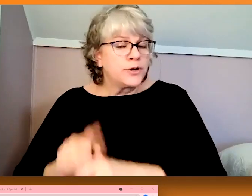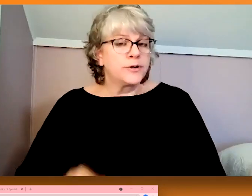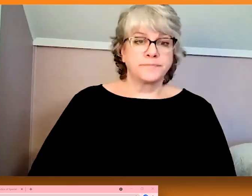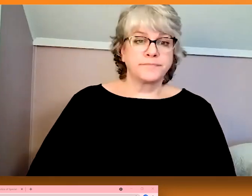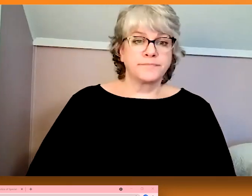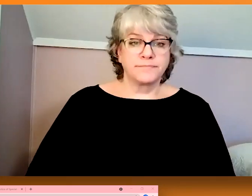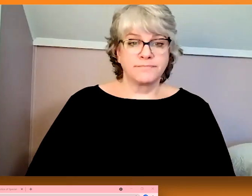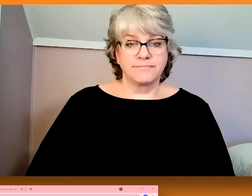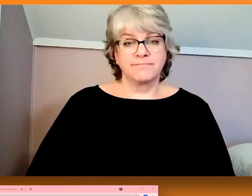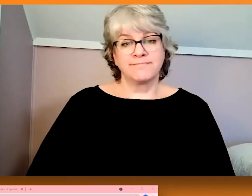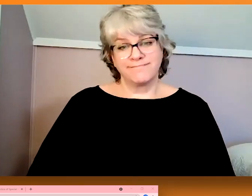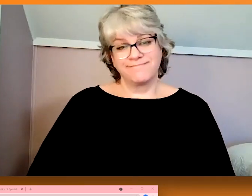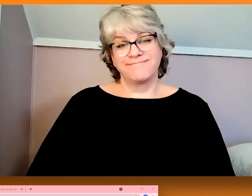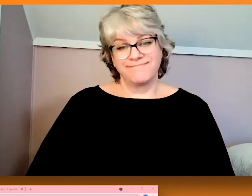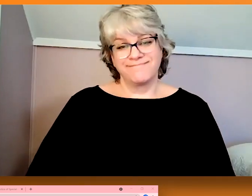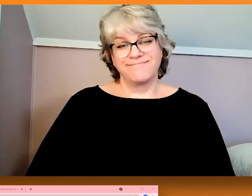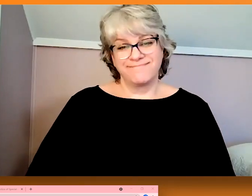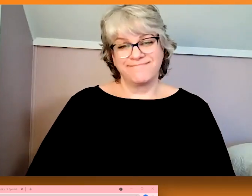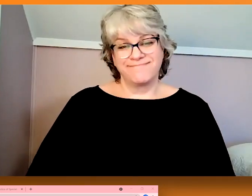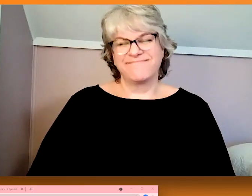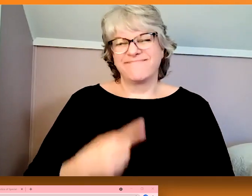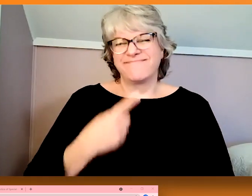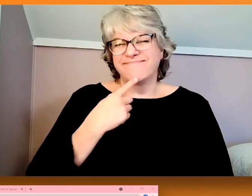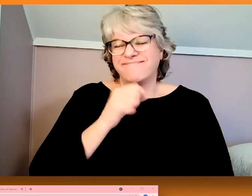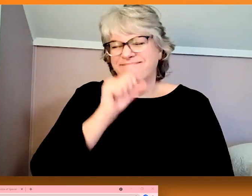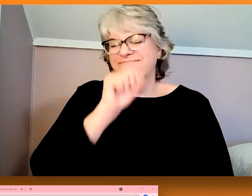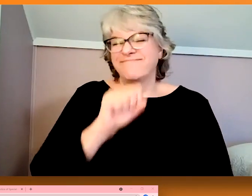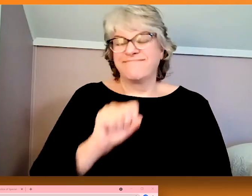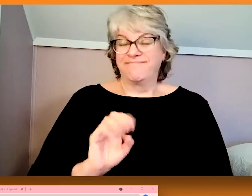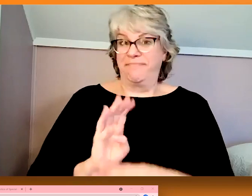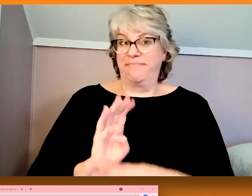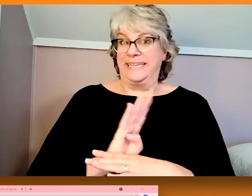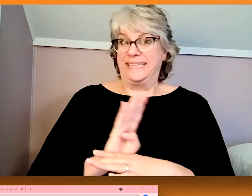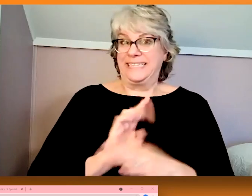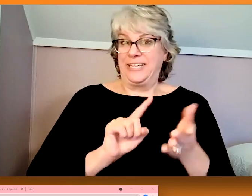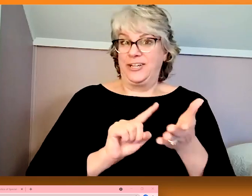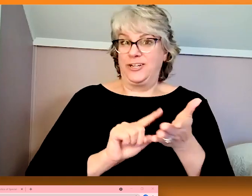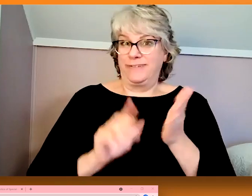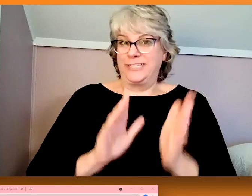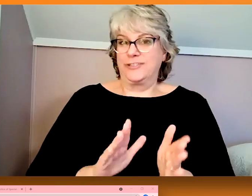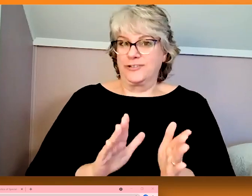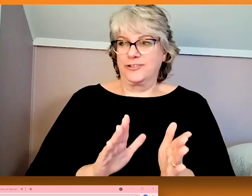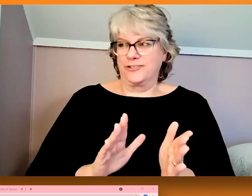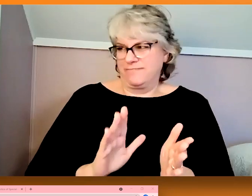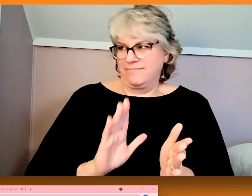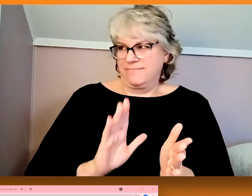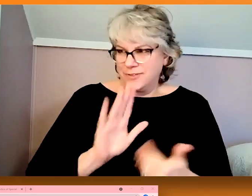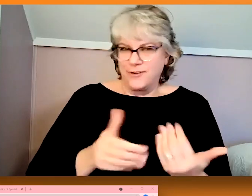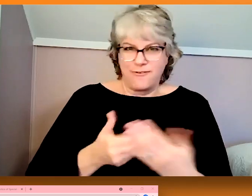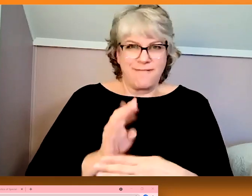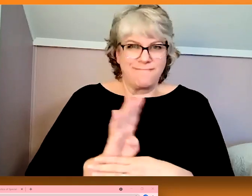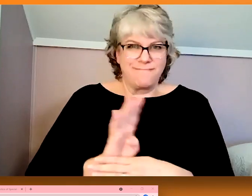I love how the question contains "busy researcher." I'm pretty sure that applies to all researchers.